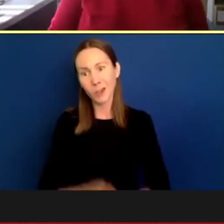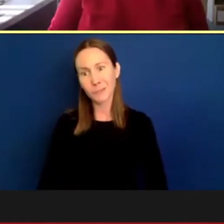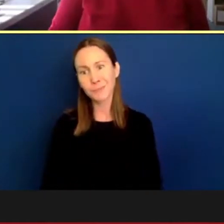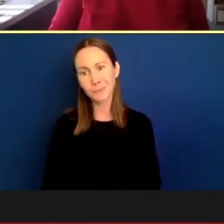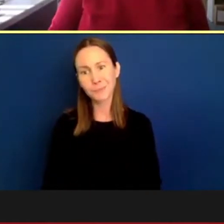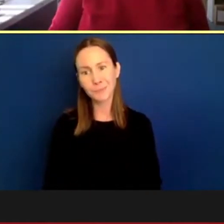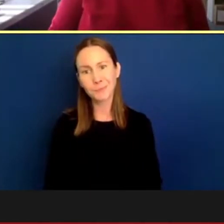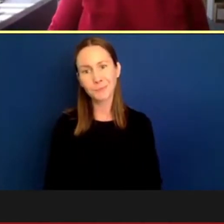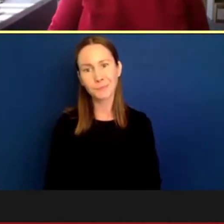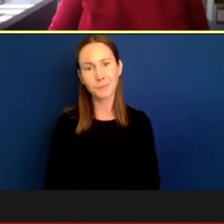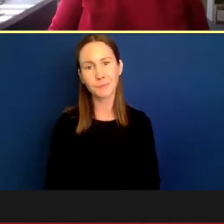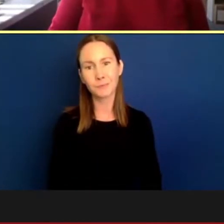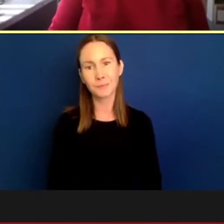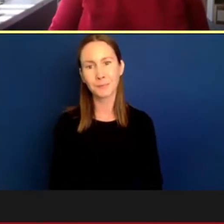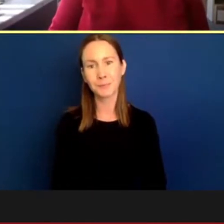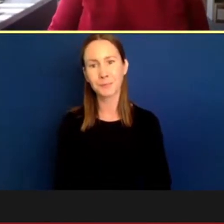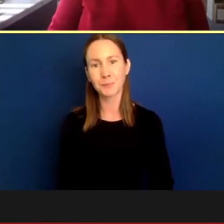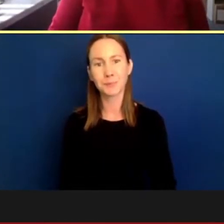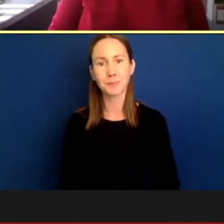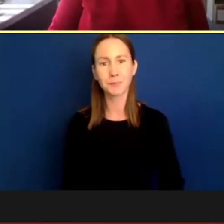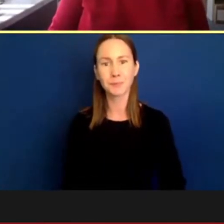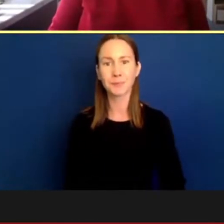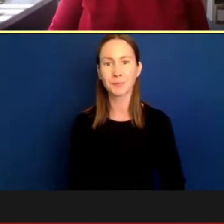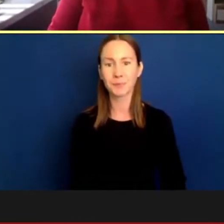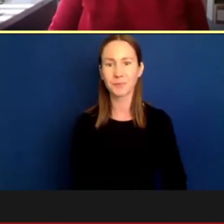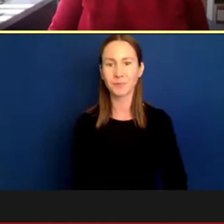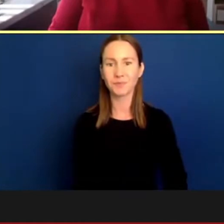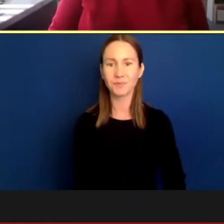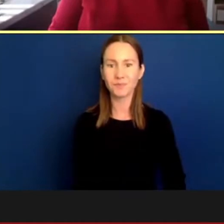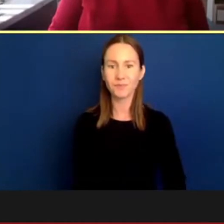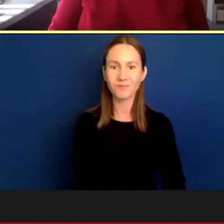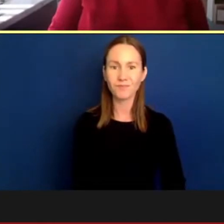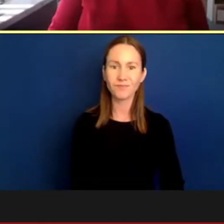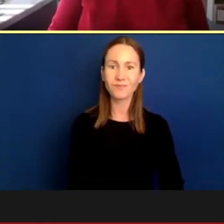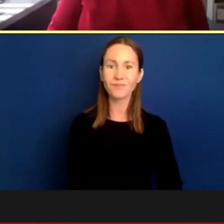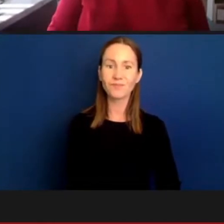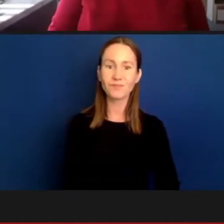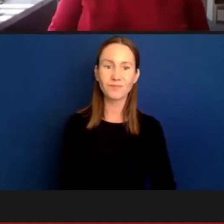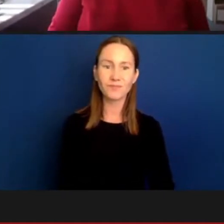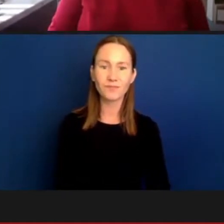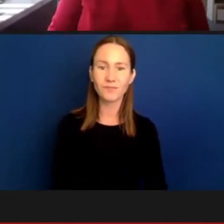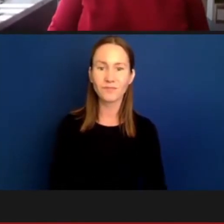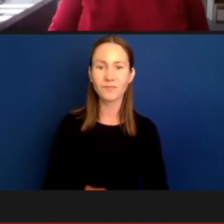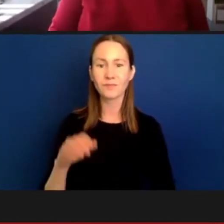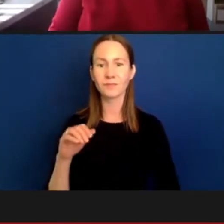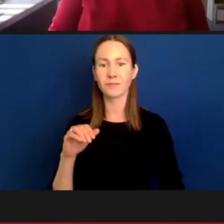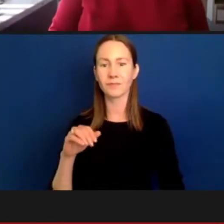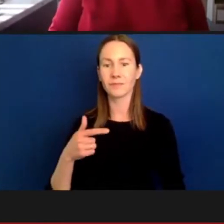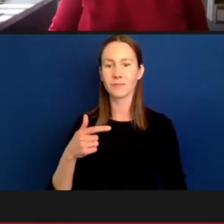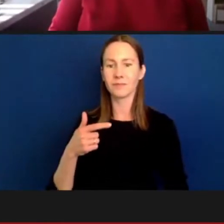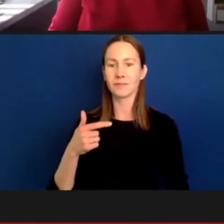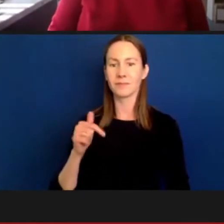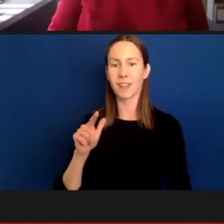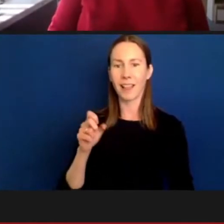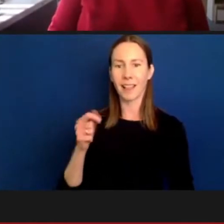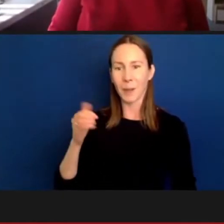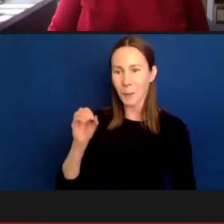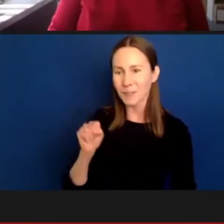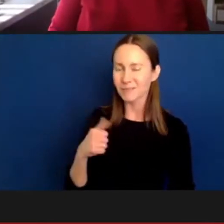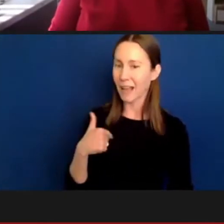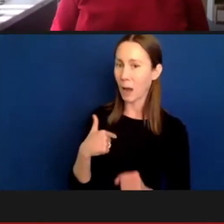I would just go with [what] Dr. Houtrow just mentioned, and that is: we